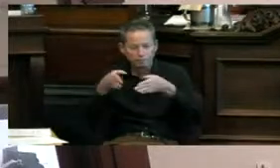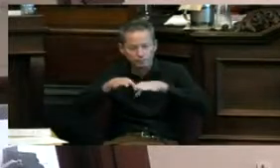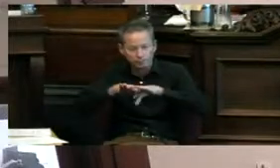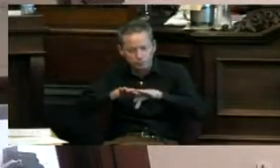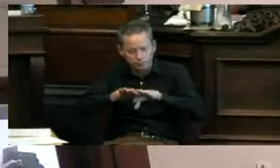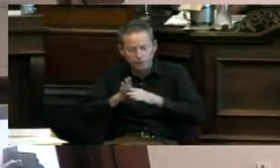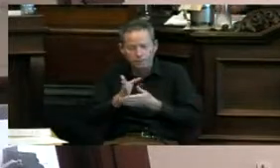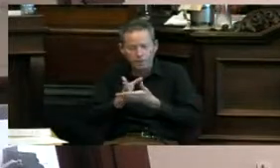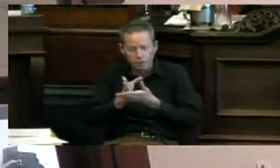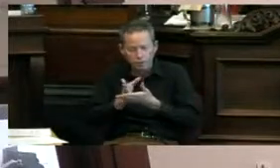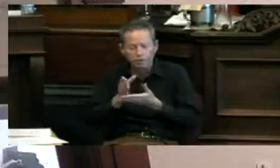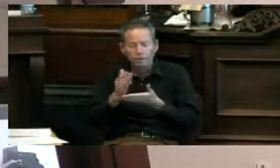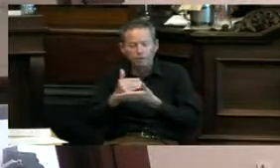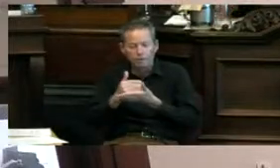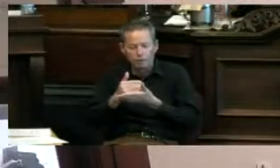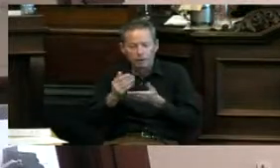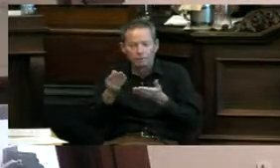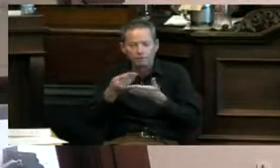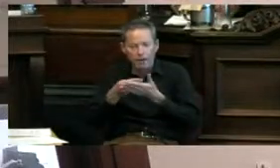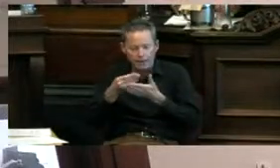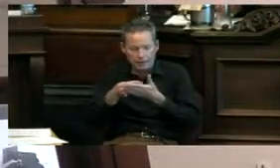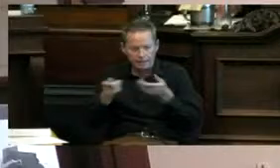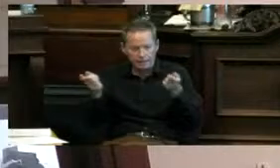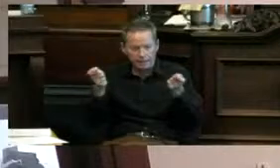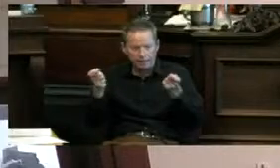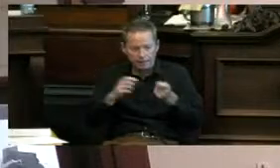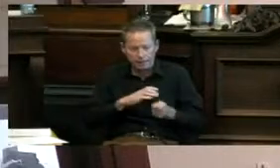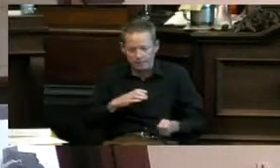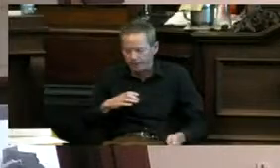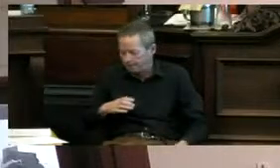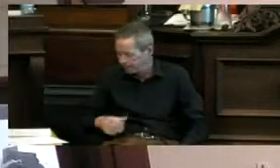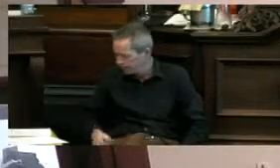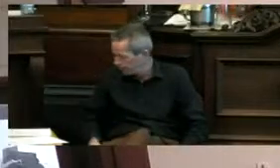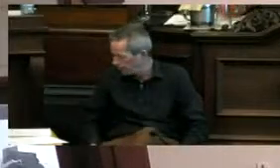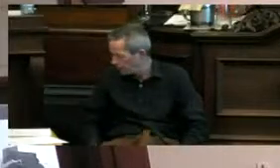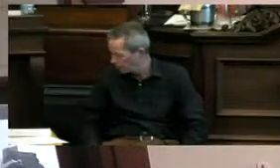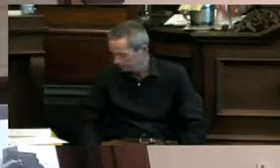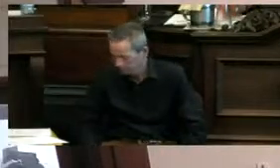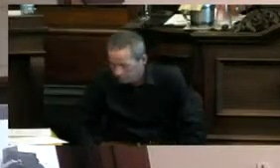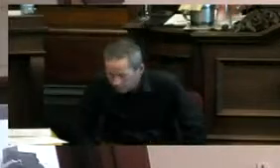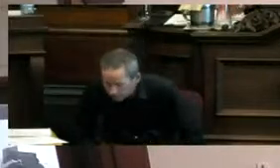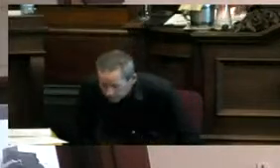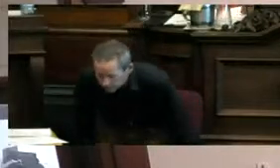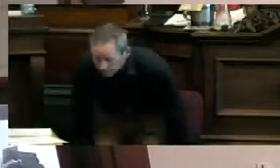Any opposed? Motion carries. And with no further business. That